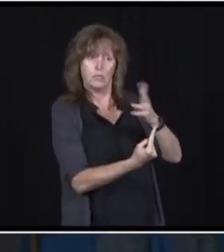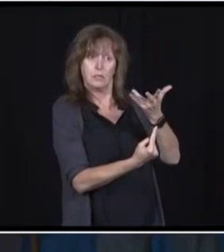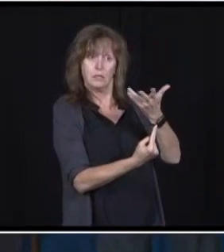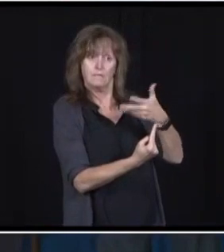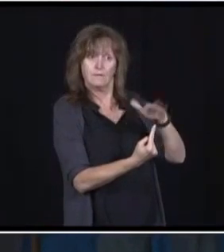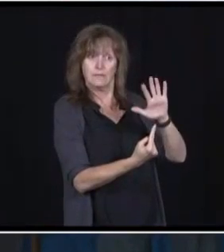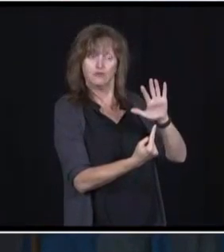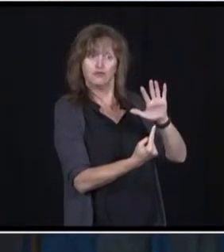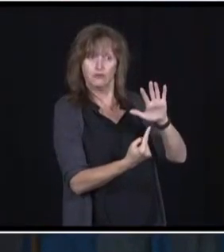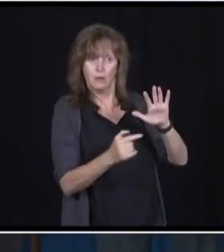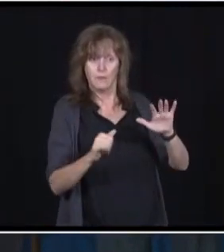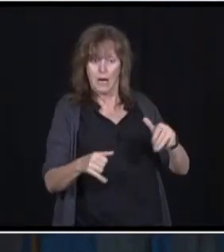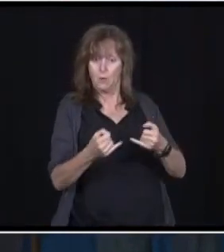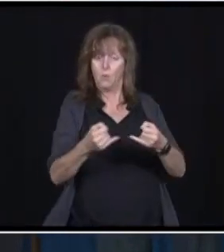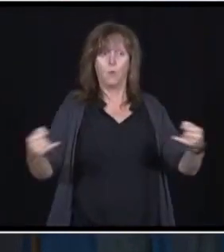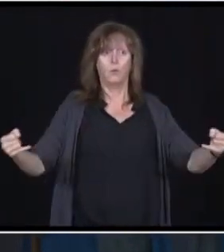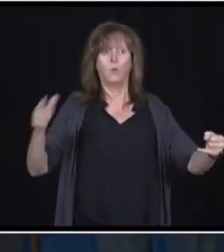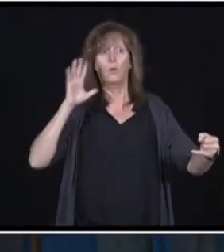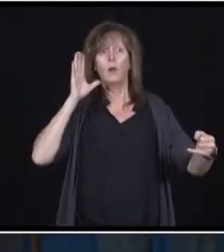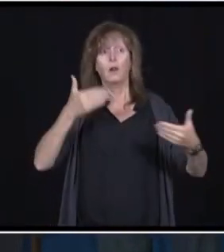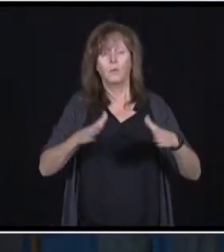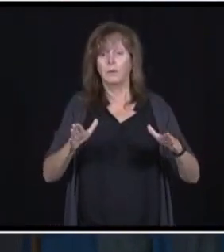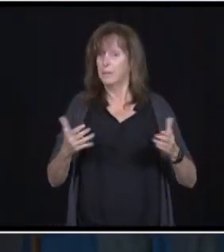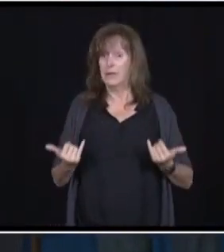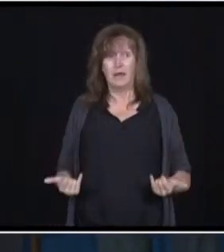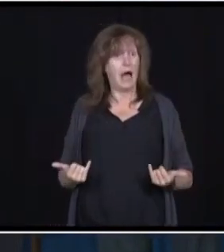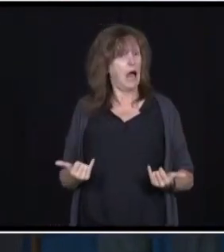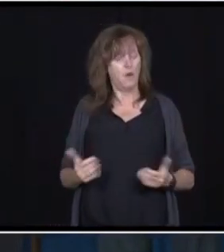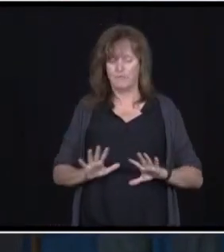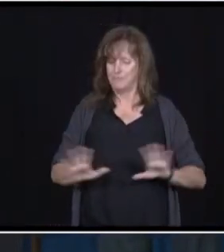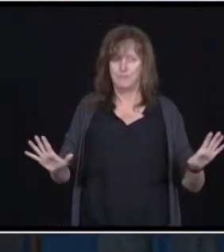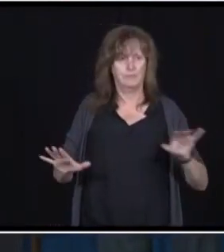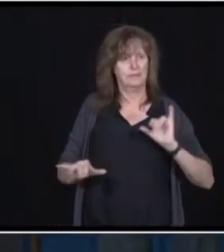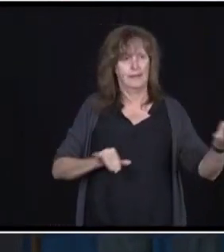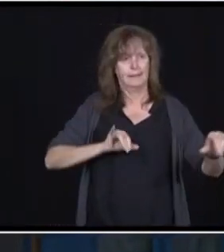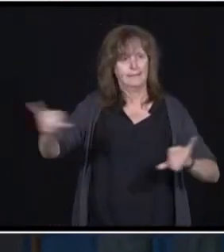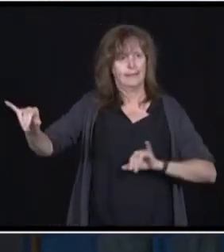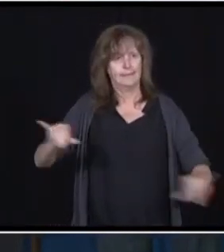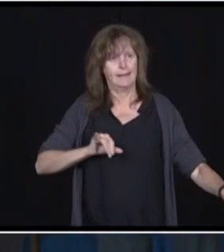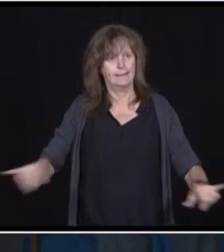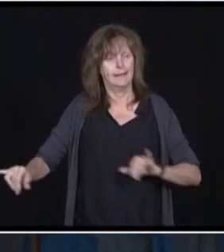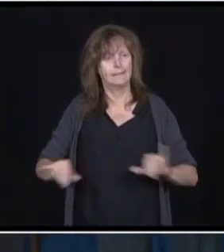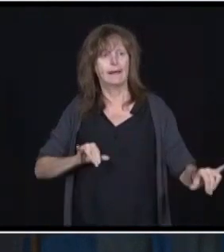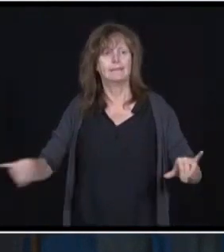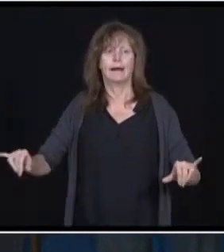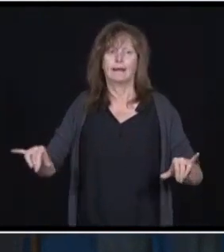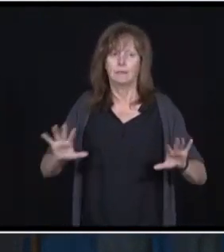Not to mention the greatest country in the world, Canada. So just treat our rules with respect and everybody will